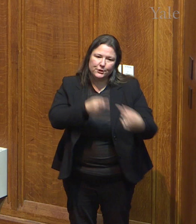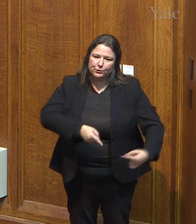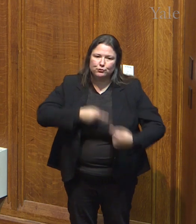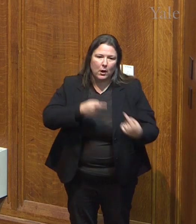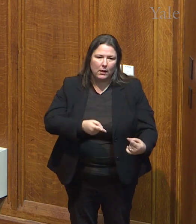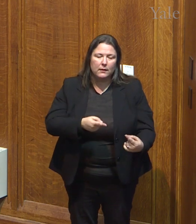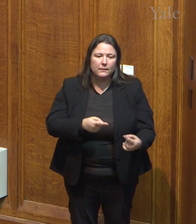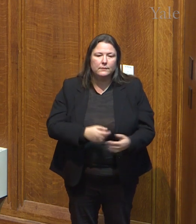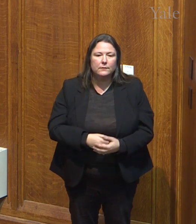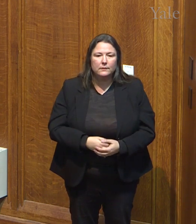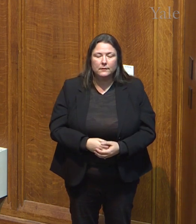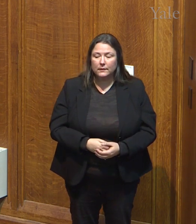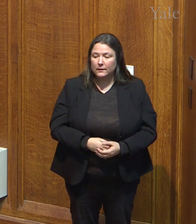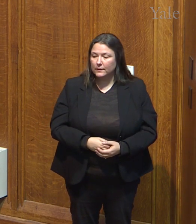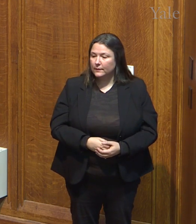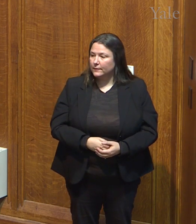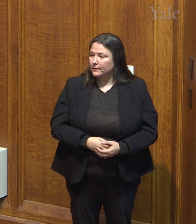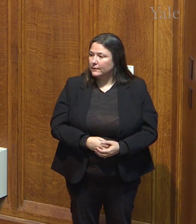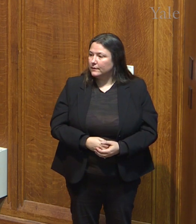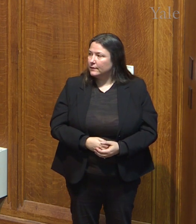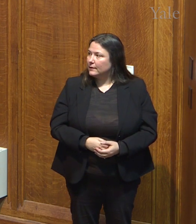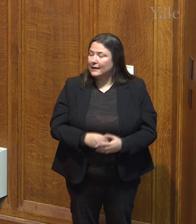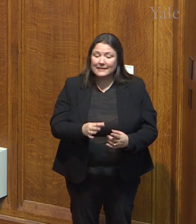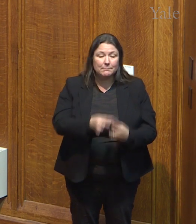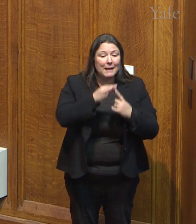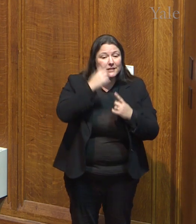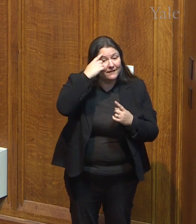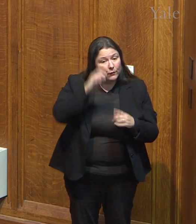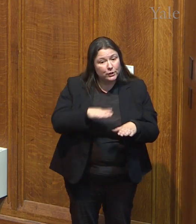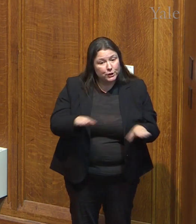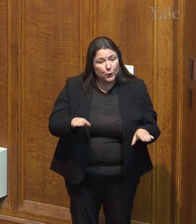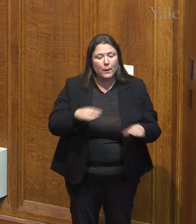Notably, for children, who are born Deaf.